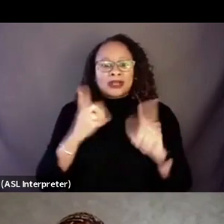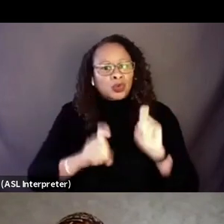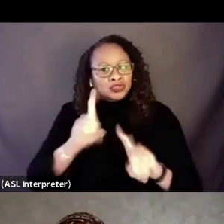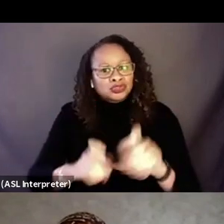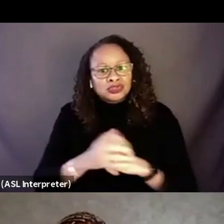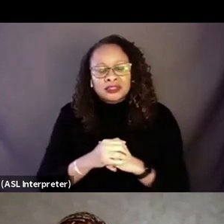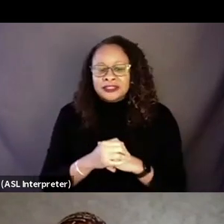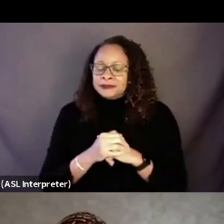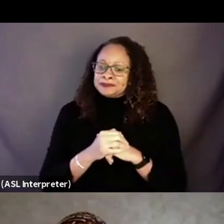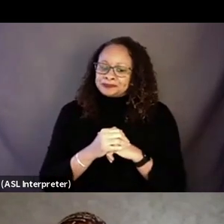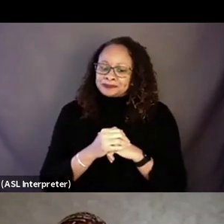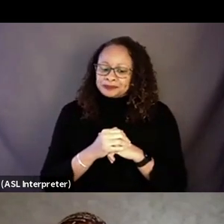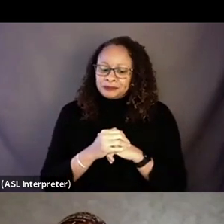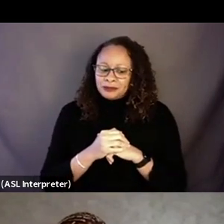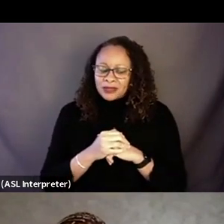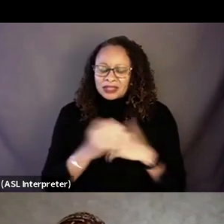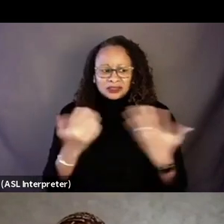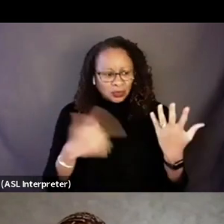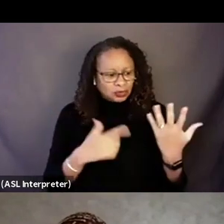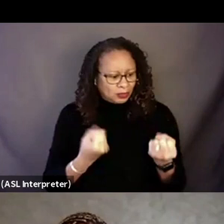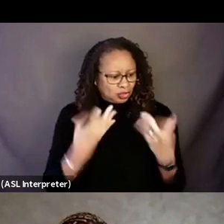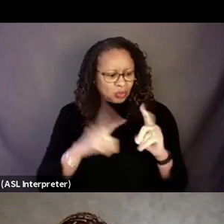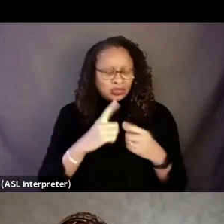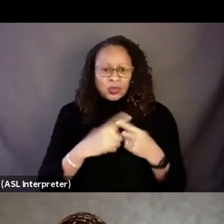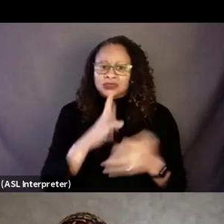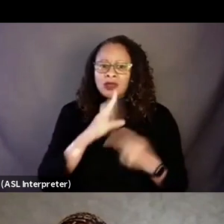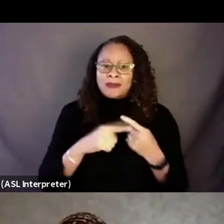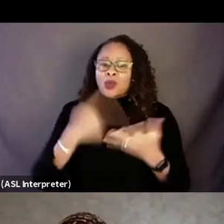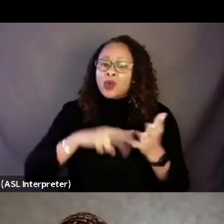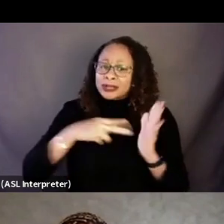in terms of what it means to love your country and at the same time, love your family.